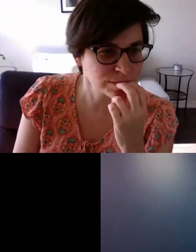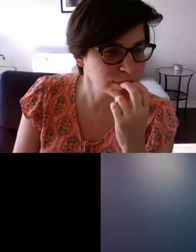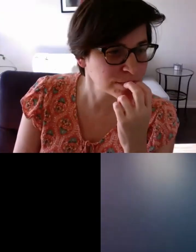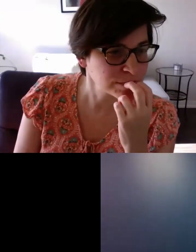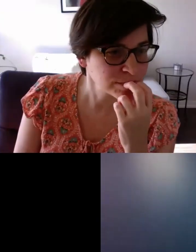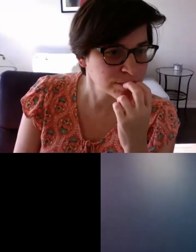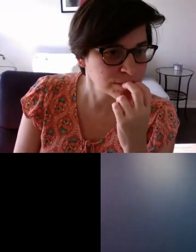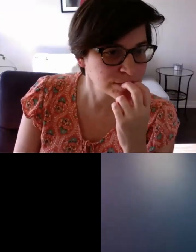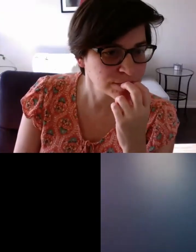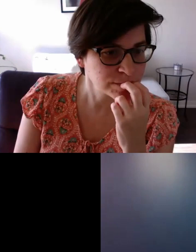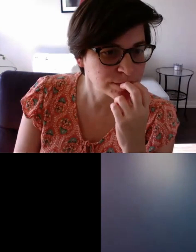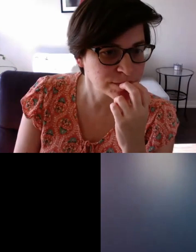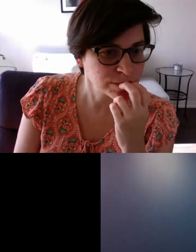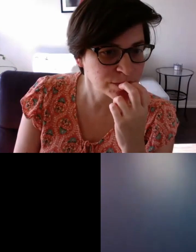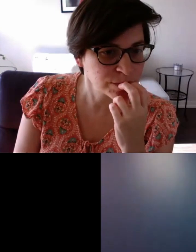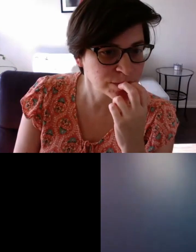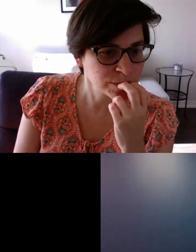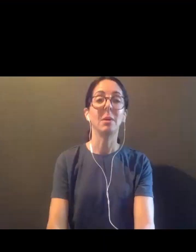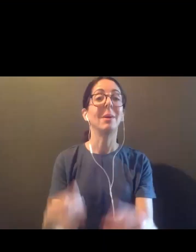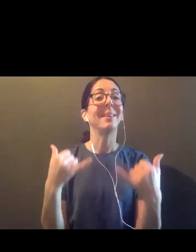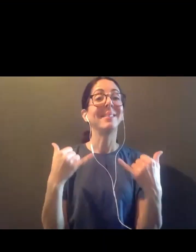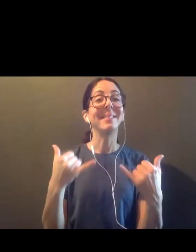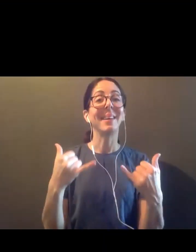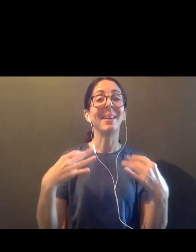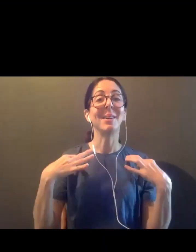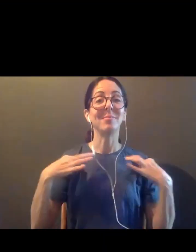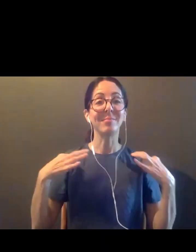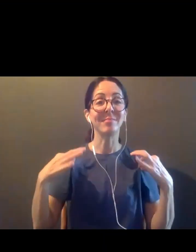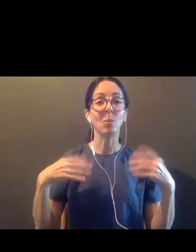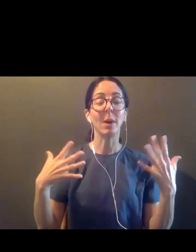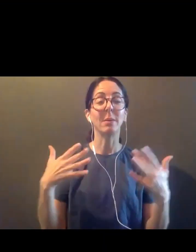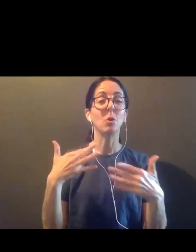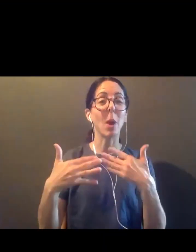Today I am wearing a grey shirt and a blue background.